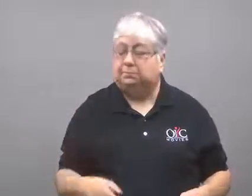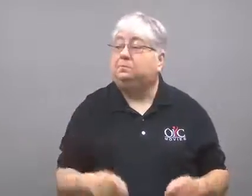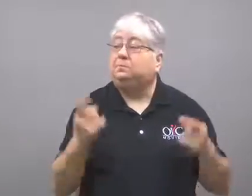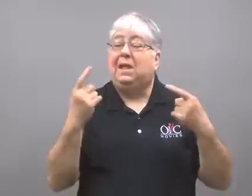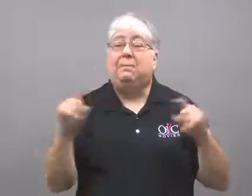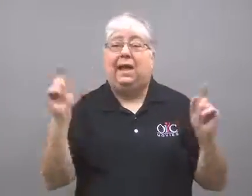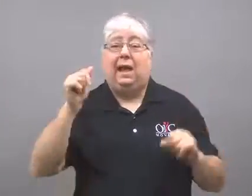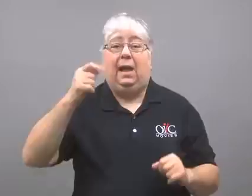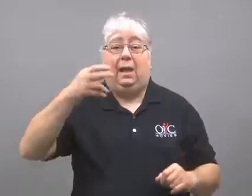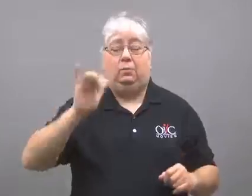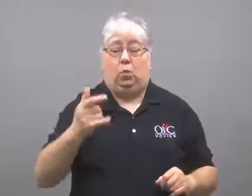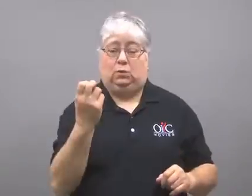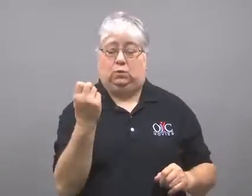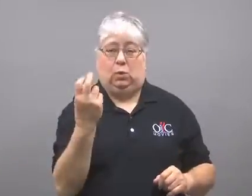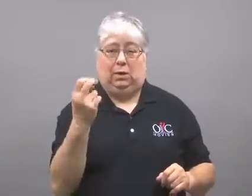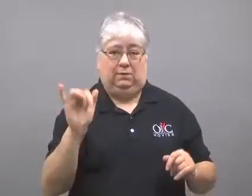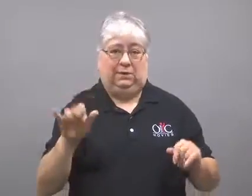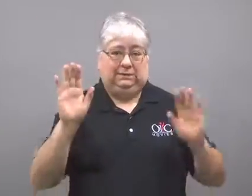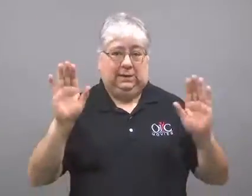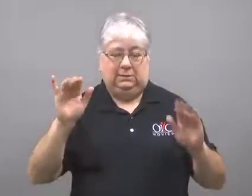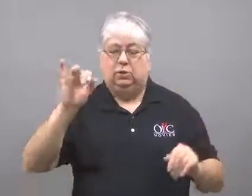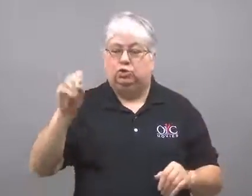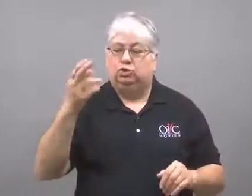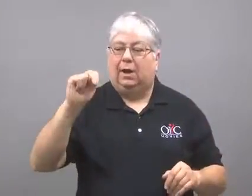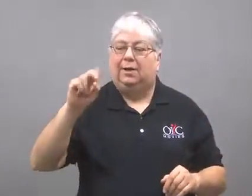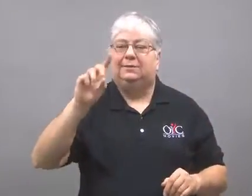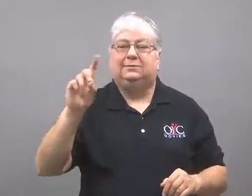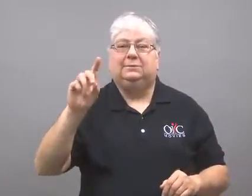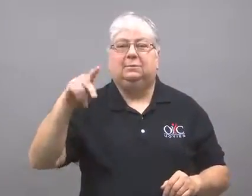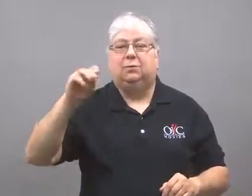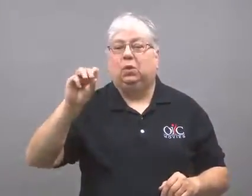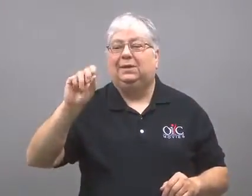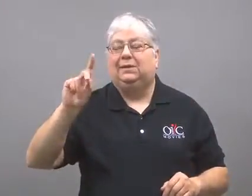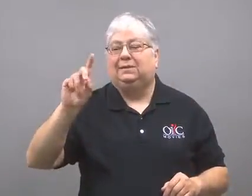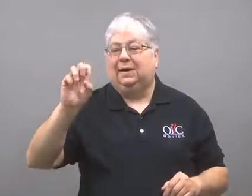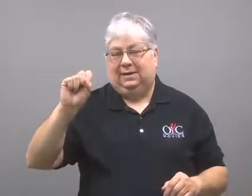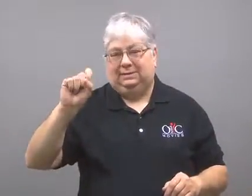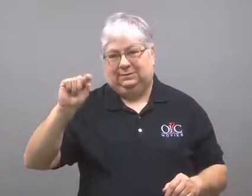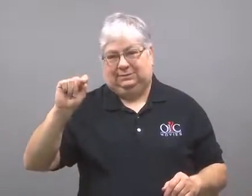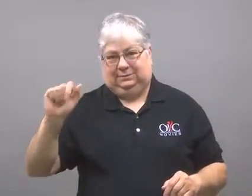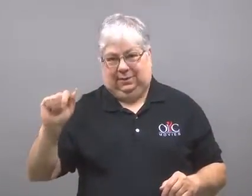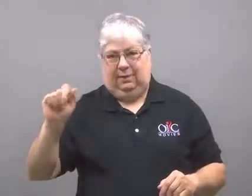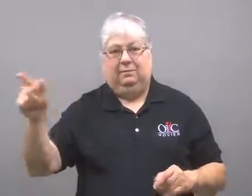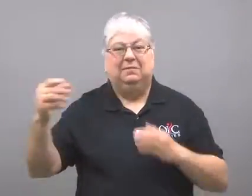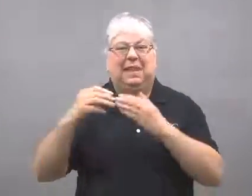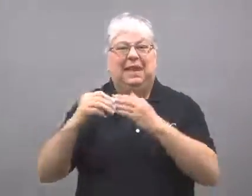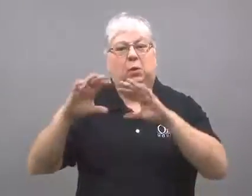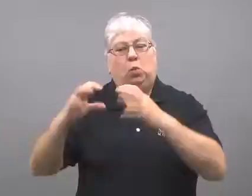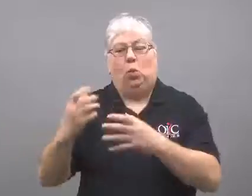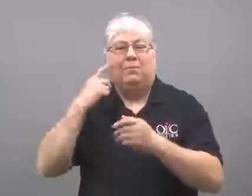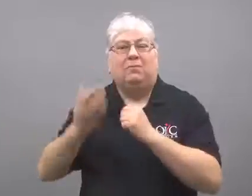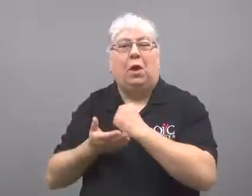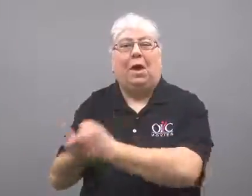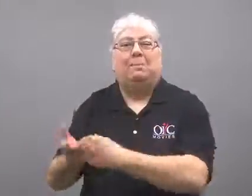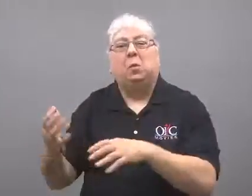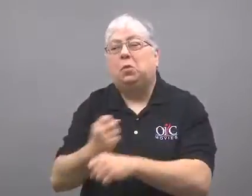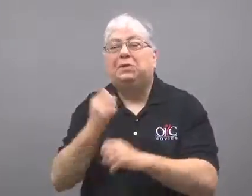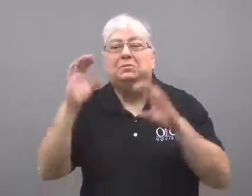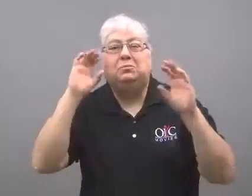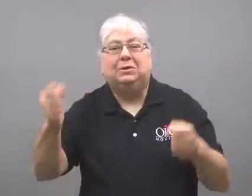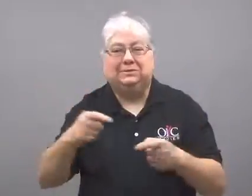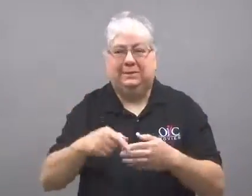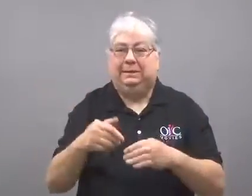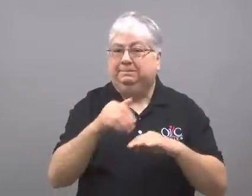On Sunday, April 12, John D Podesta, director of her campaign,